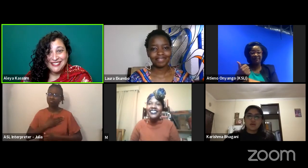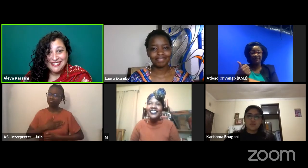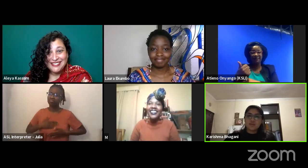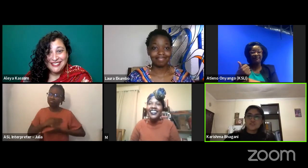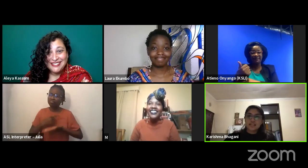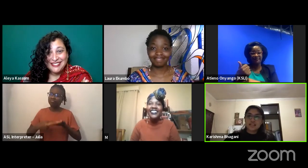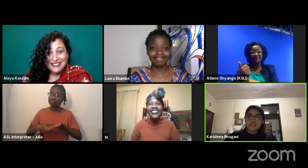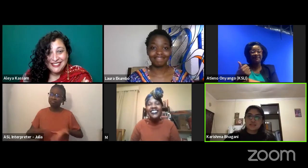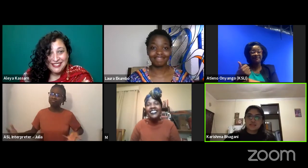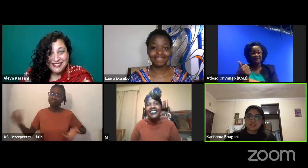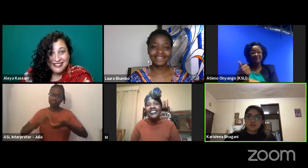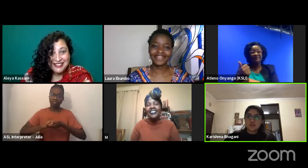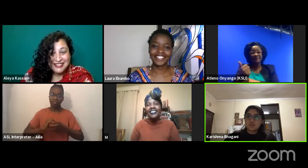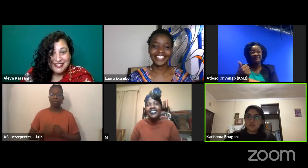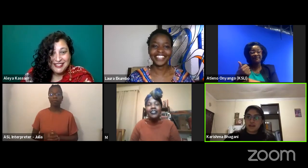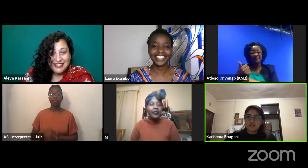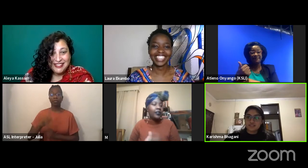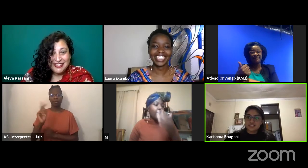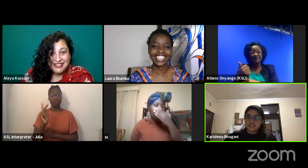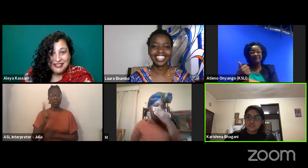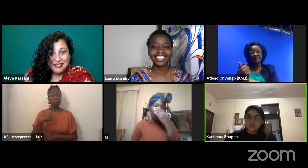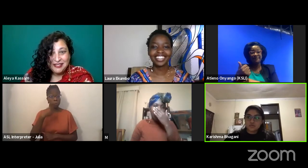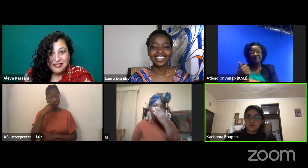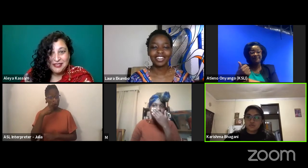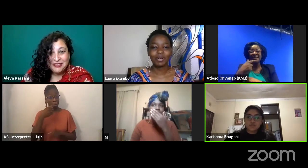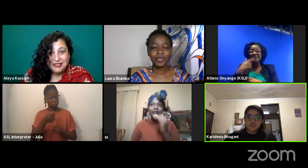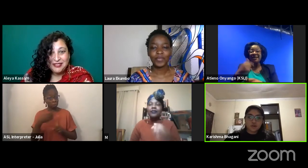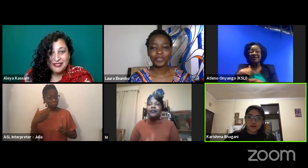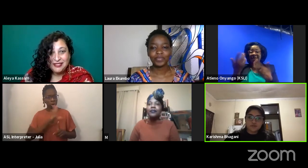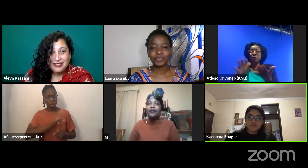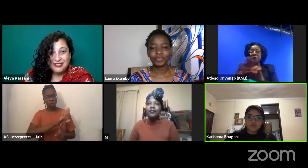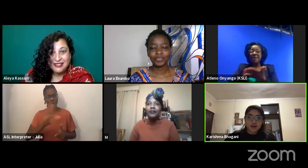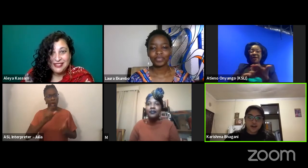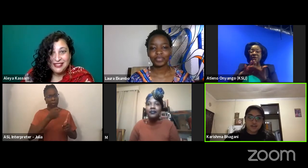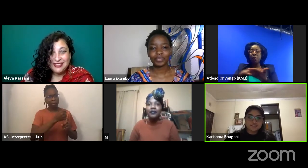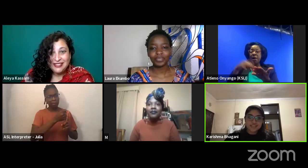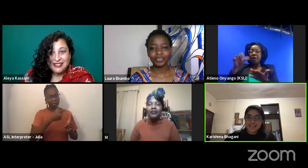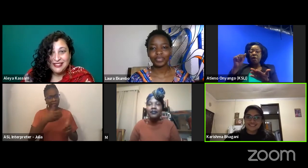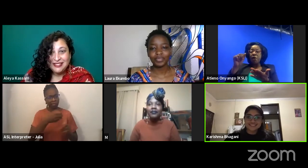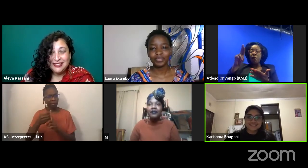Why don't you tell us a little bit about all of your backgrounds? So who's Laura, who's Moraa, who's Aleya?